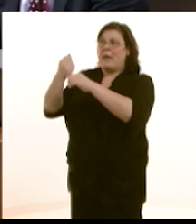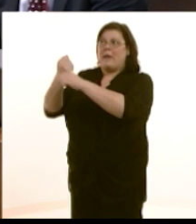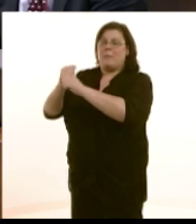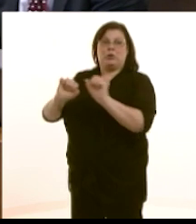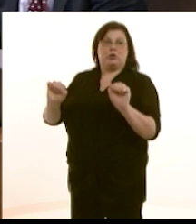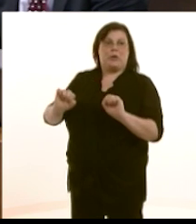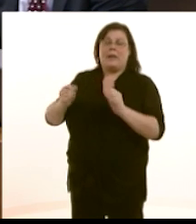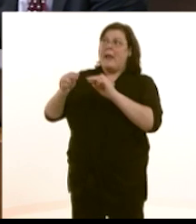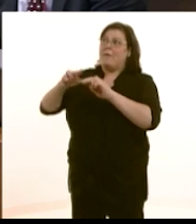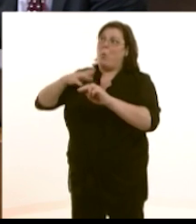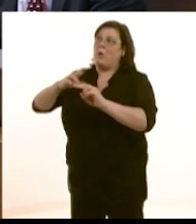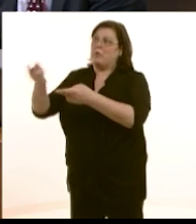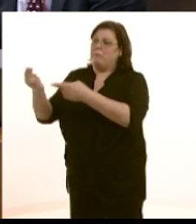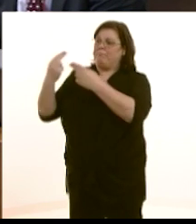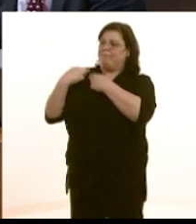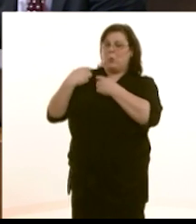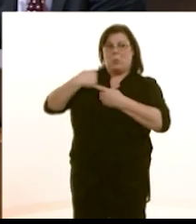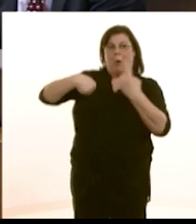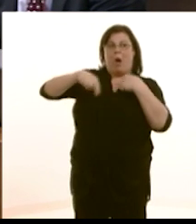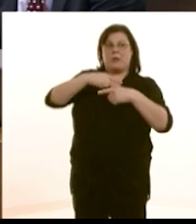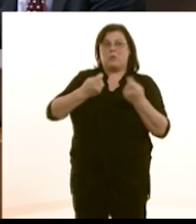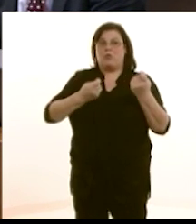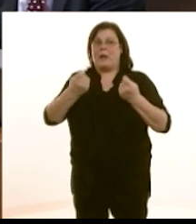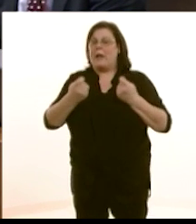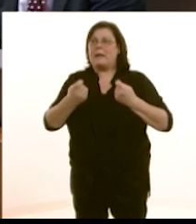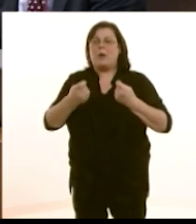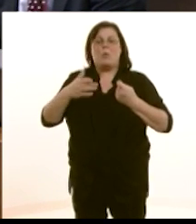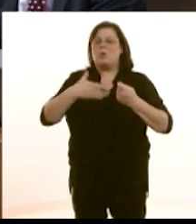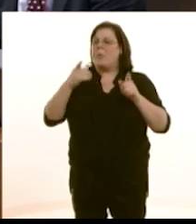to devolve, then it must not do it on the same basis as council tax benefit, when it